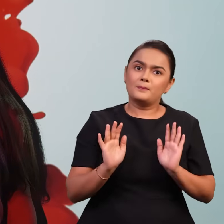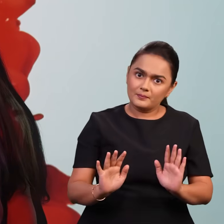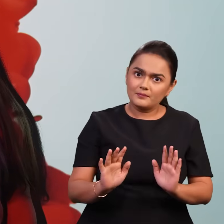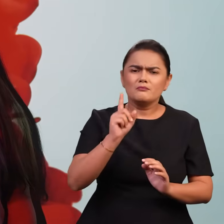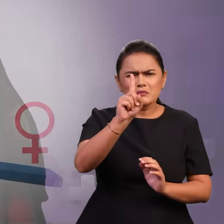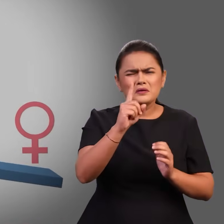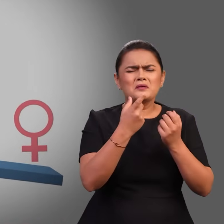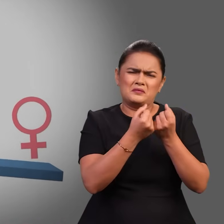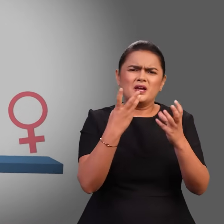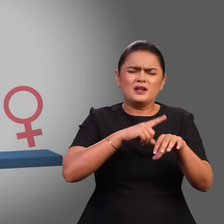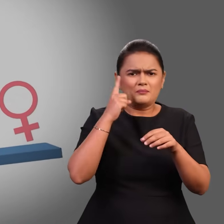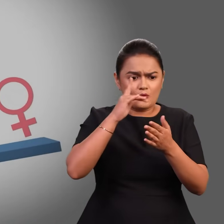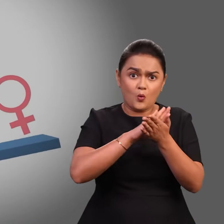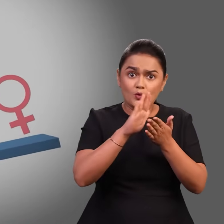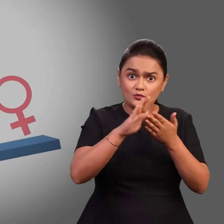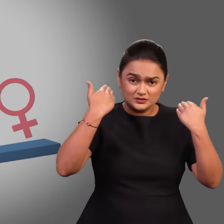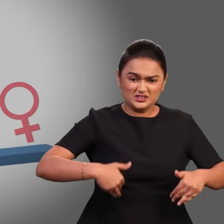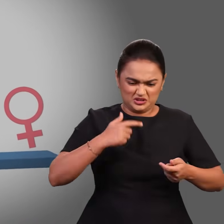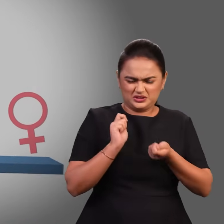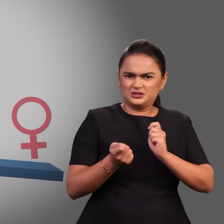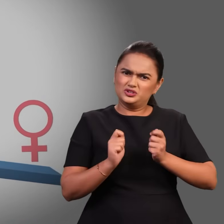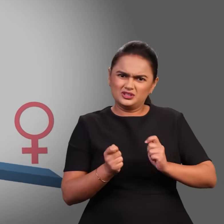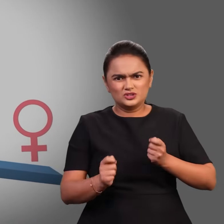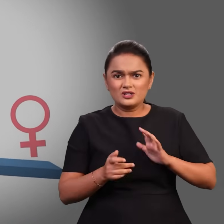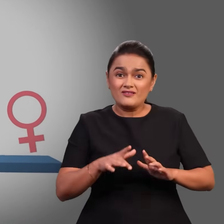But there are some hormonal changes that happen in the body.